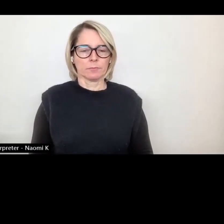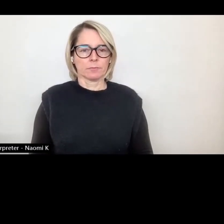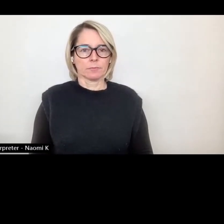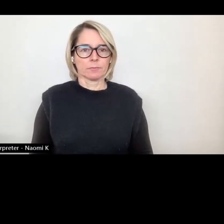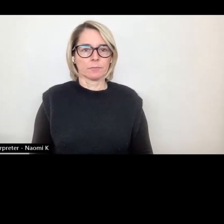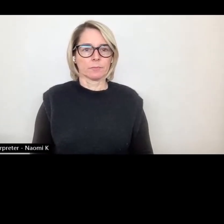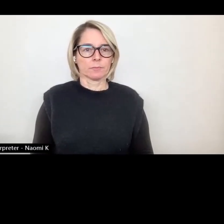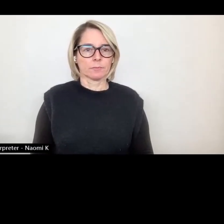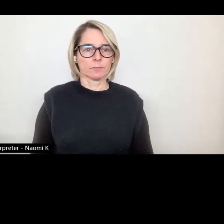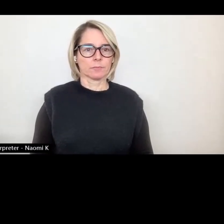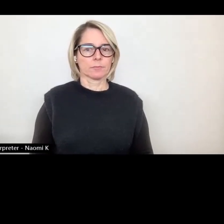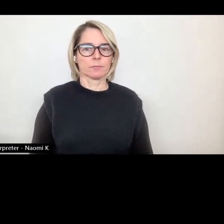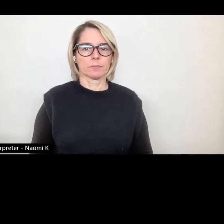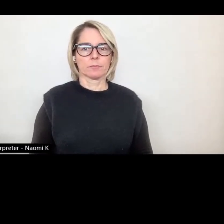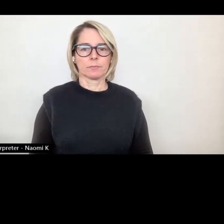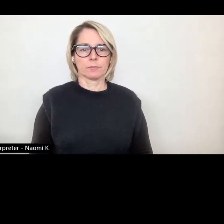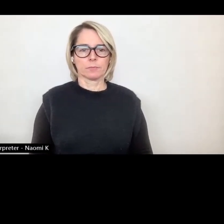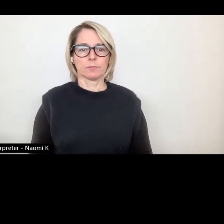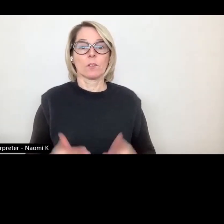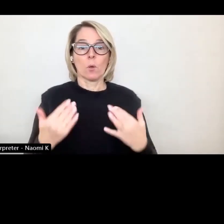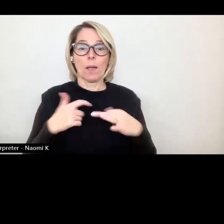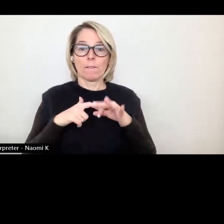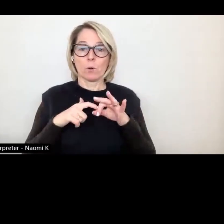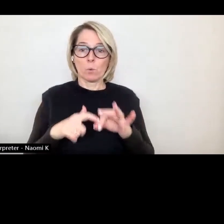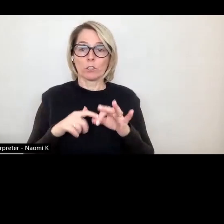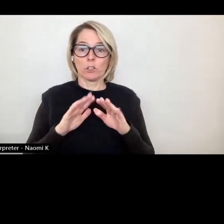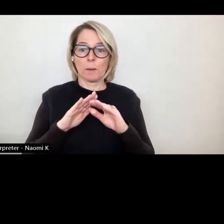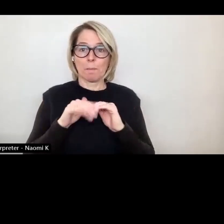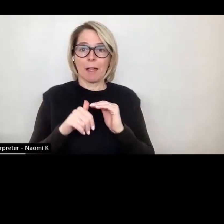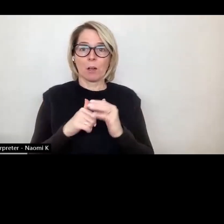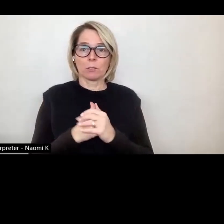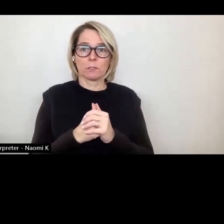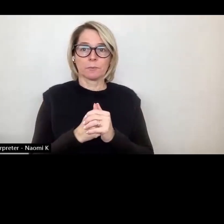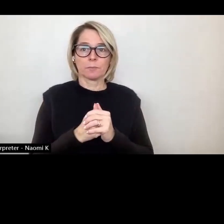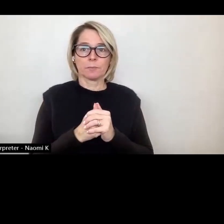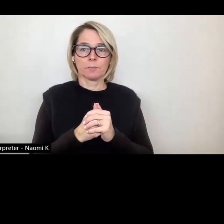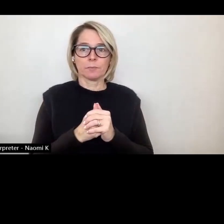There's a question about the risk management plan.